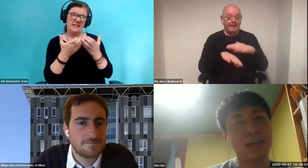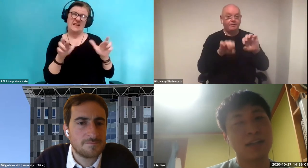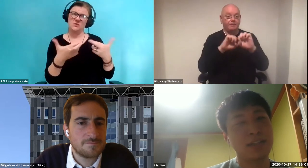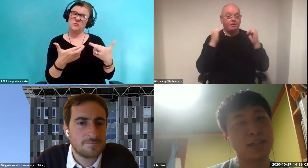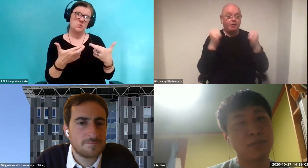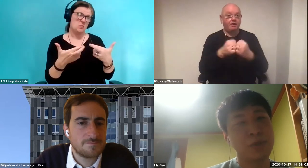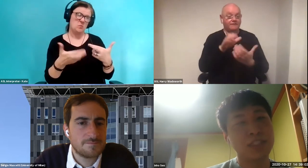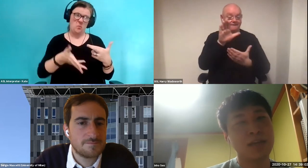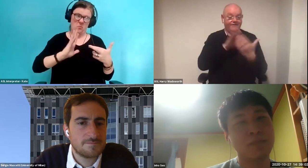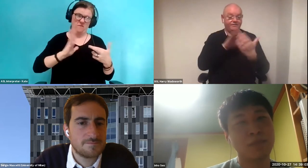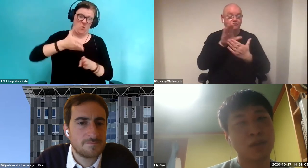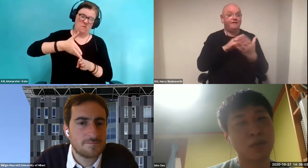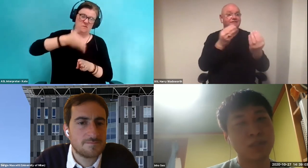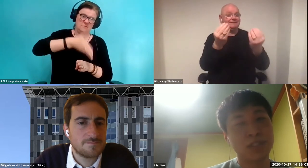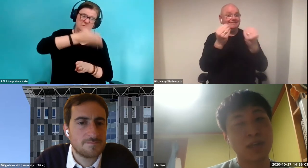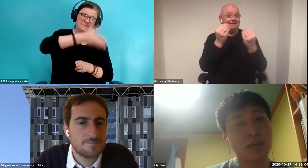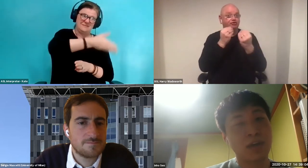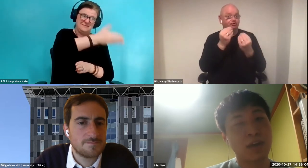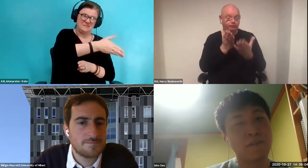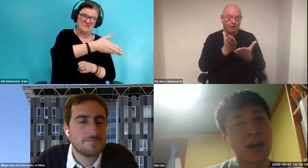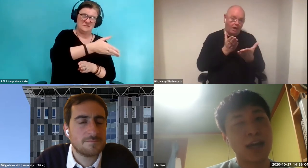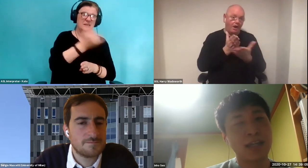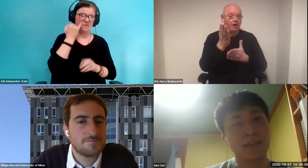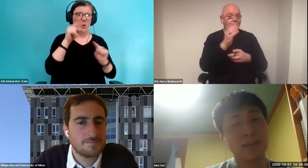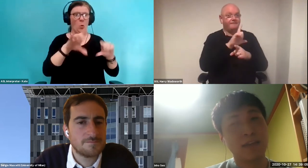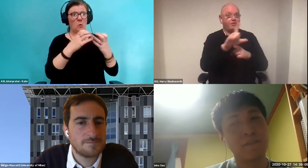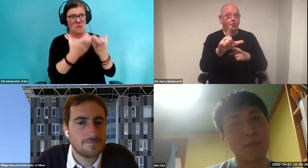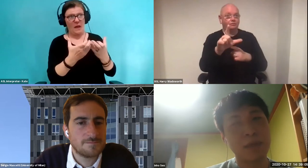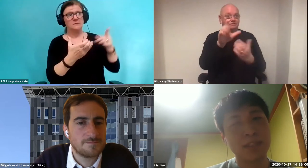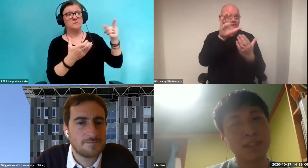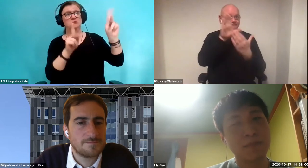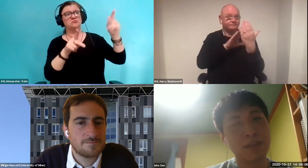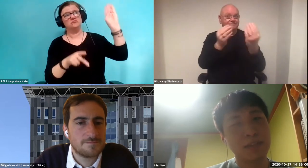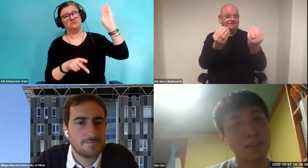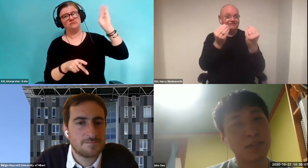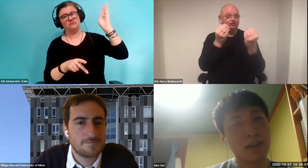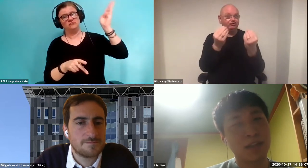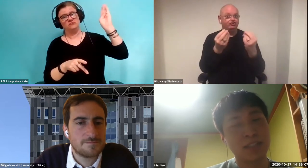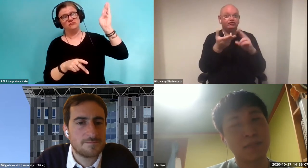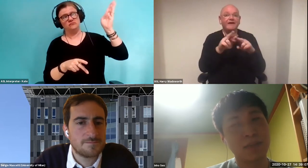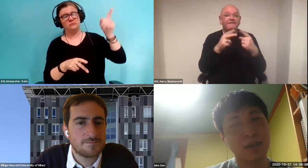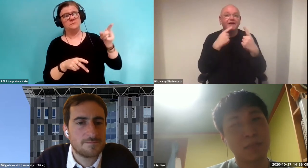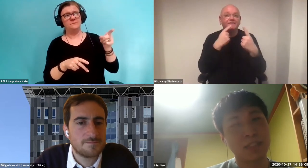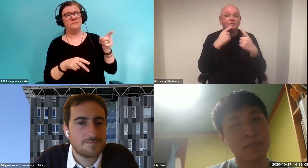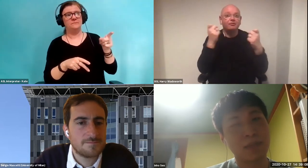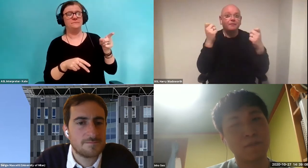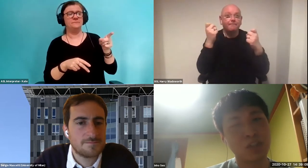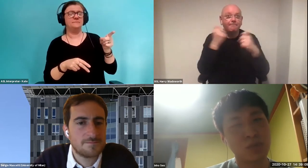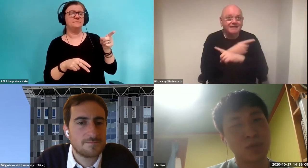and in the real time course if I if I missed something uh something of something visual